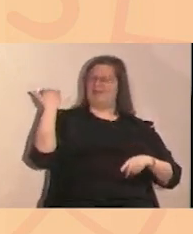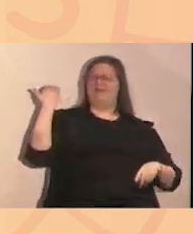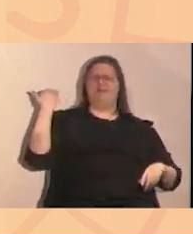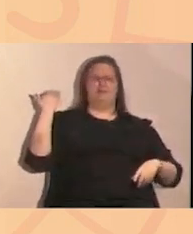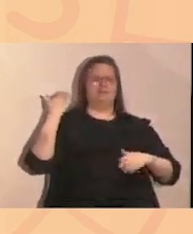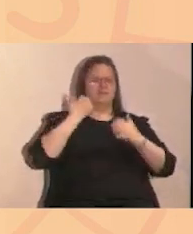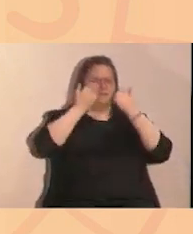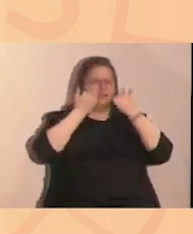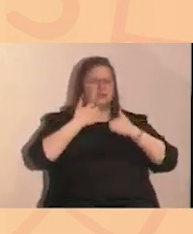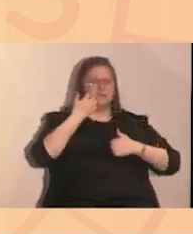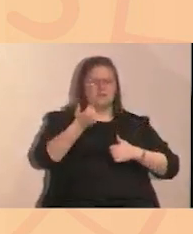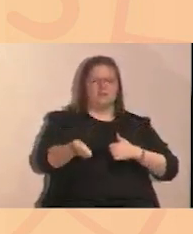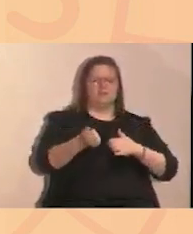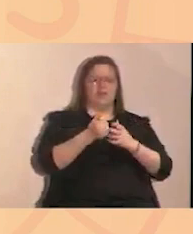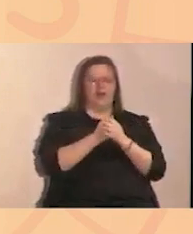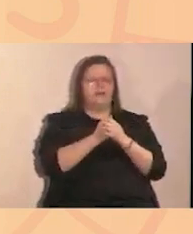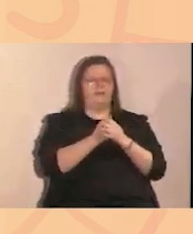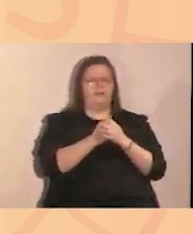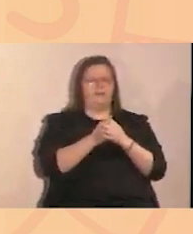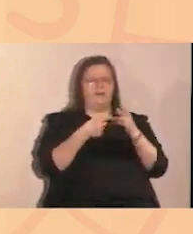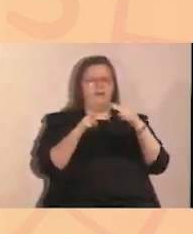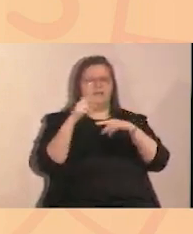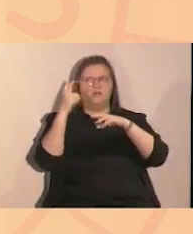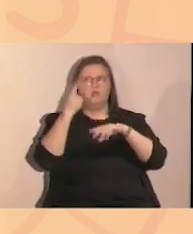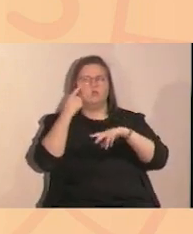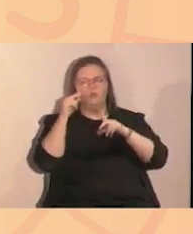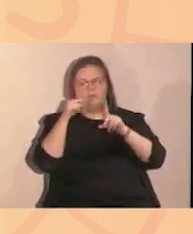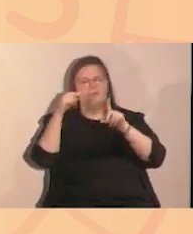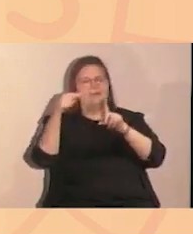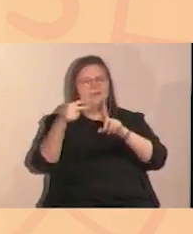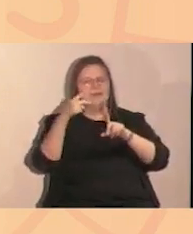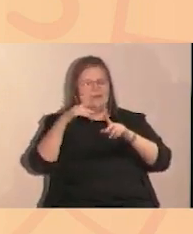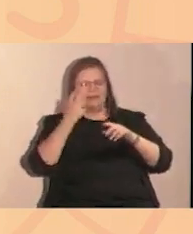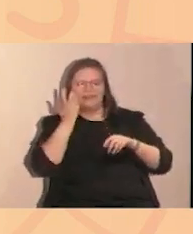Through that lens, the future feels ominous, murky and somewhat less clear.